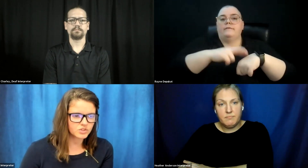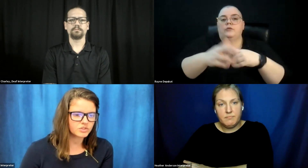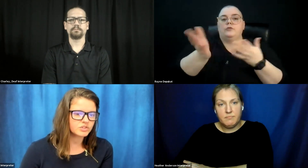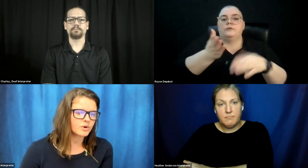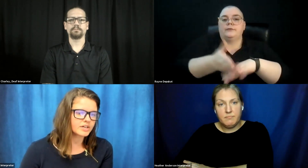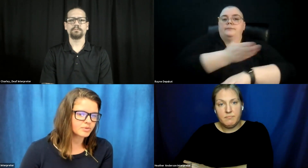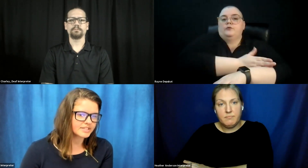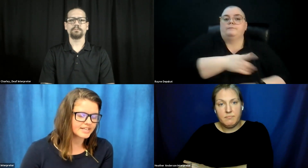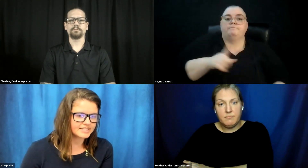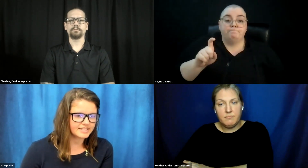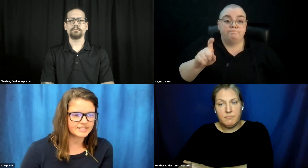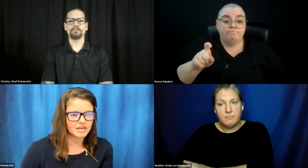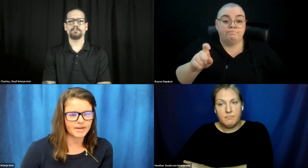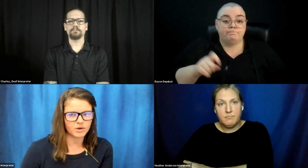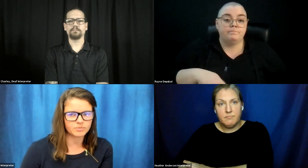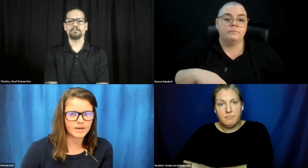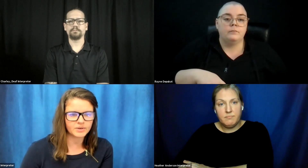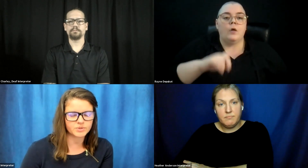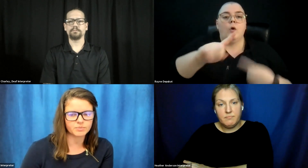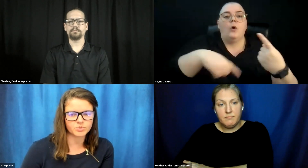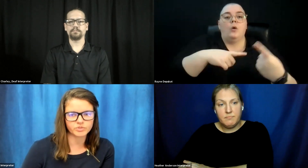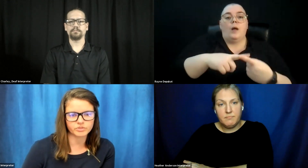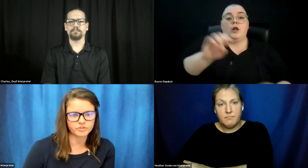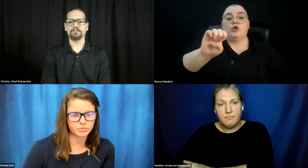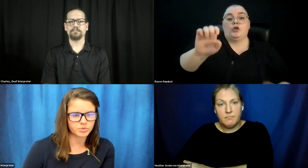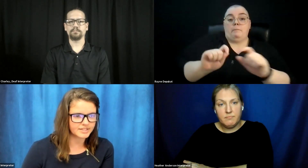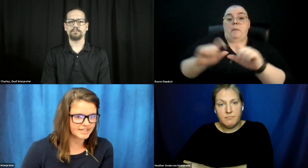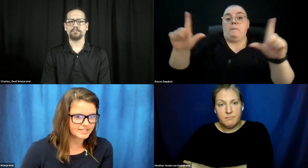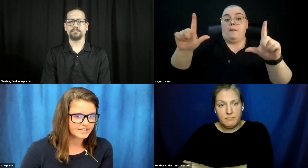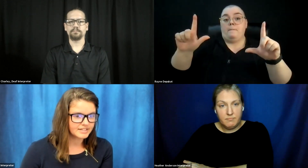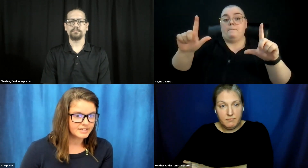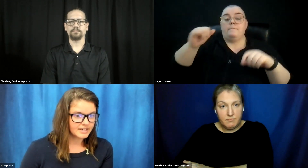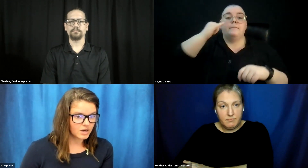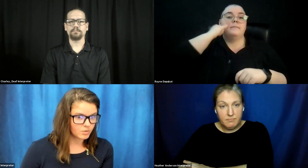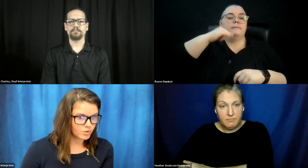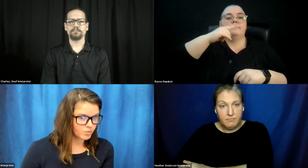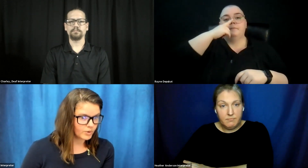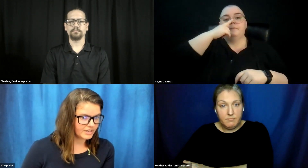any concerns or express ideas about how to improve the referral process.